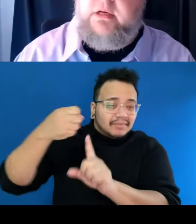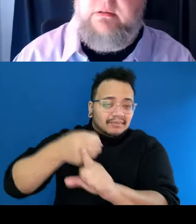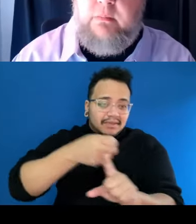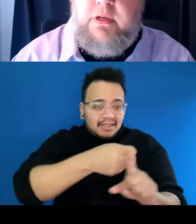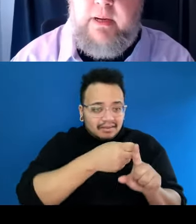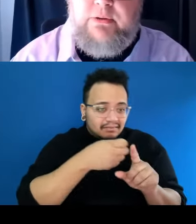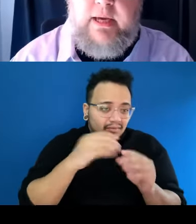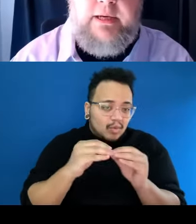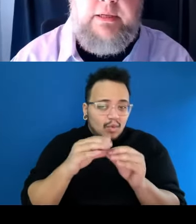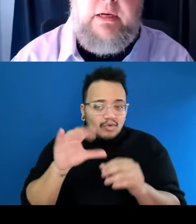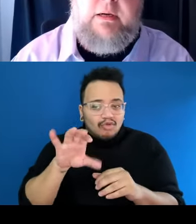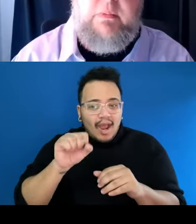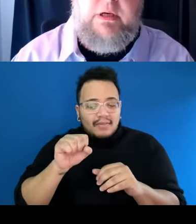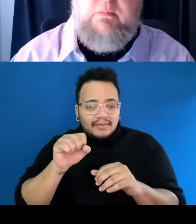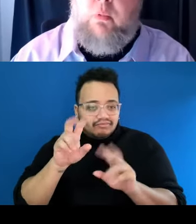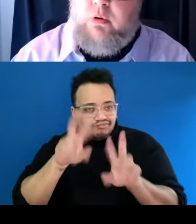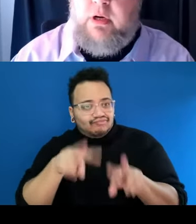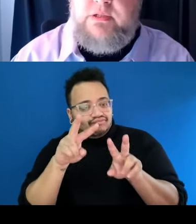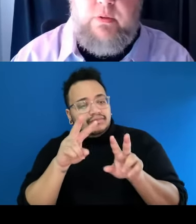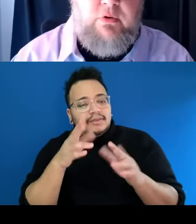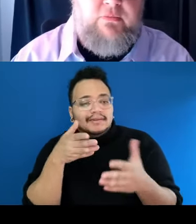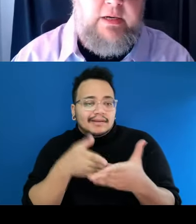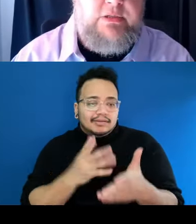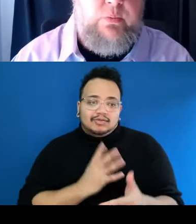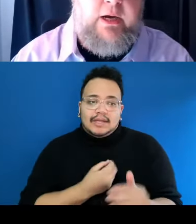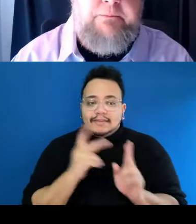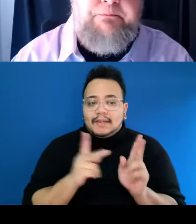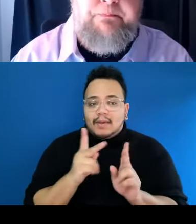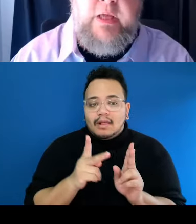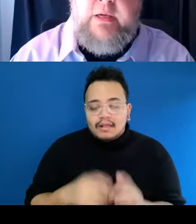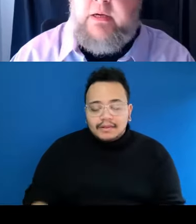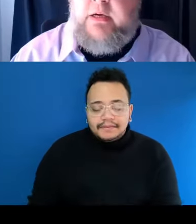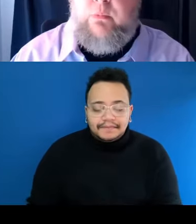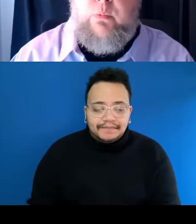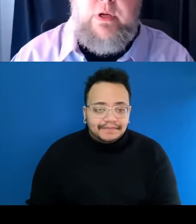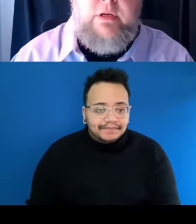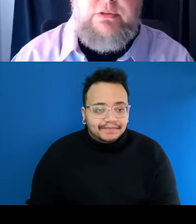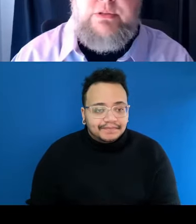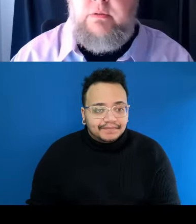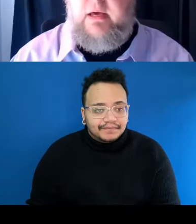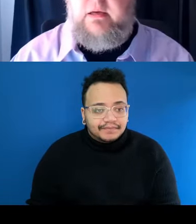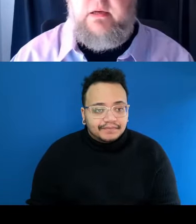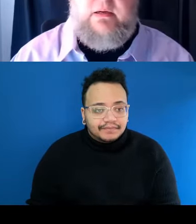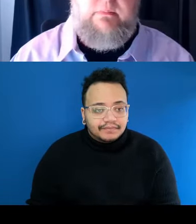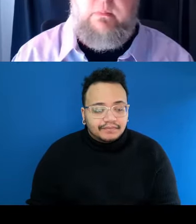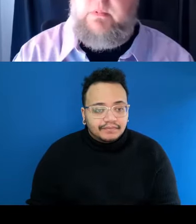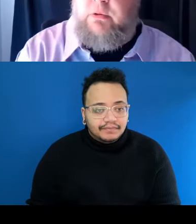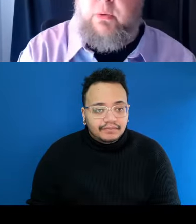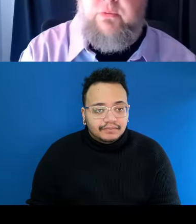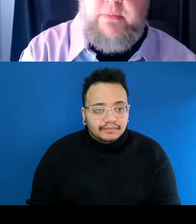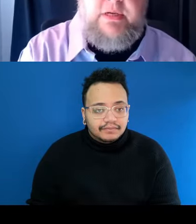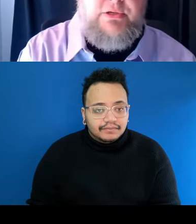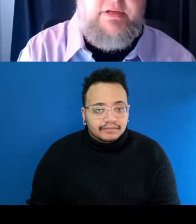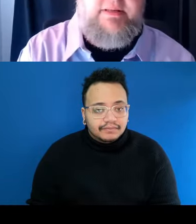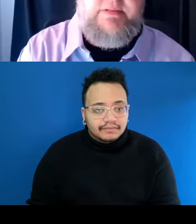We'll talk a little bit about that more as we move on as well. We know too that along with victimization,